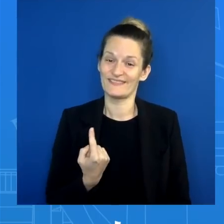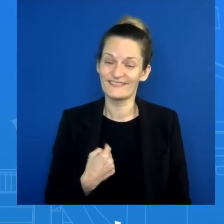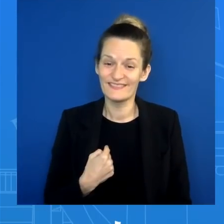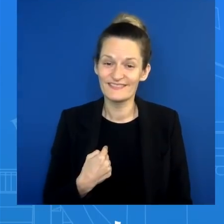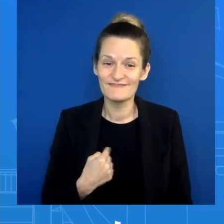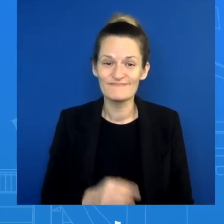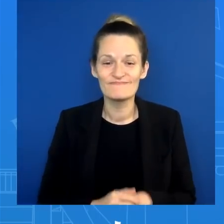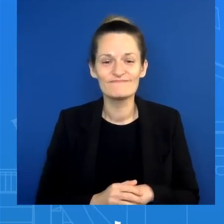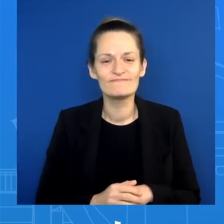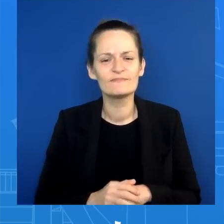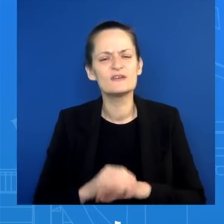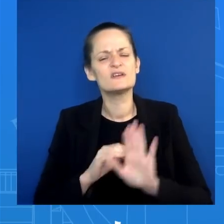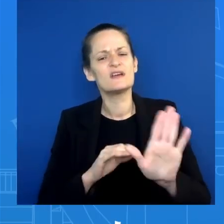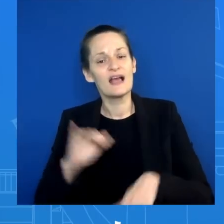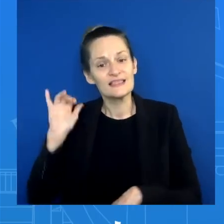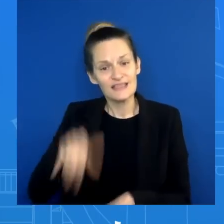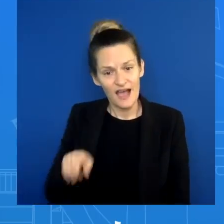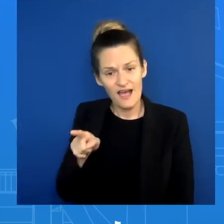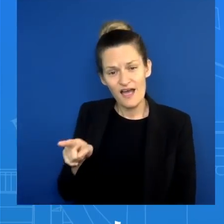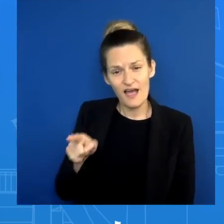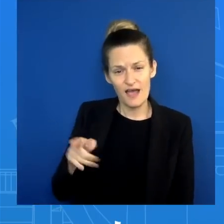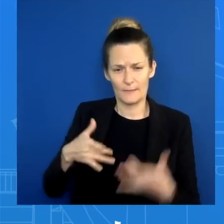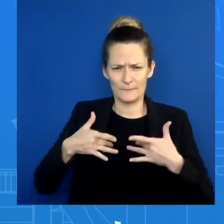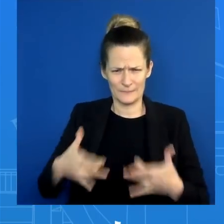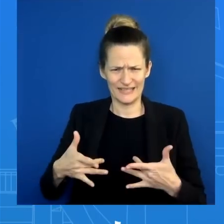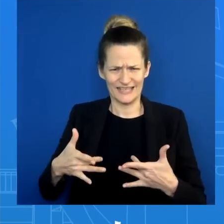and that's nearly $60,000 per household.